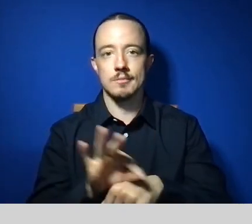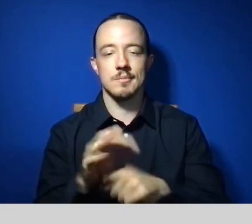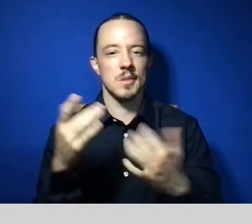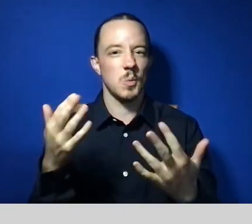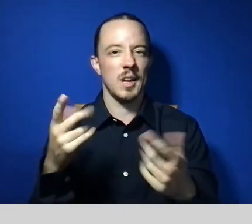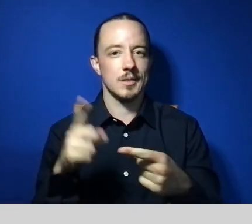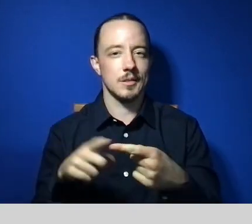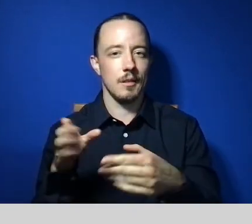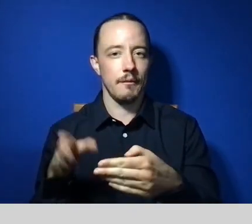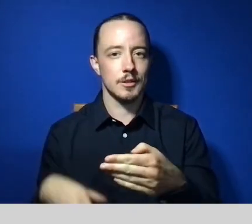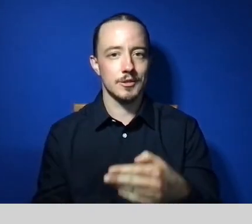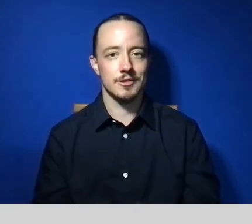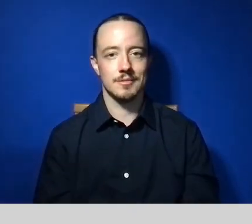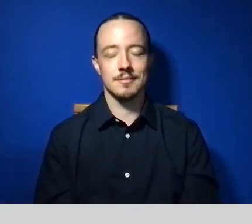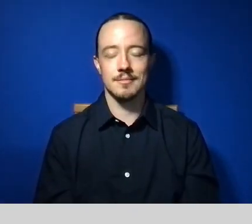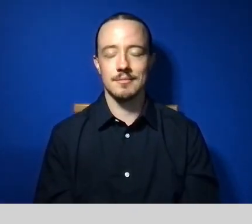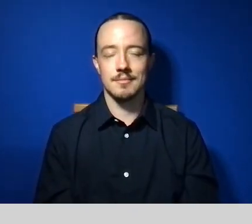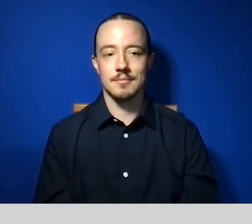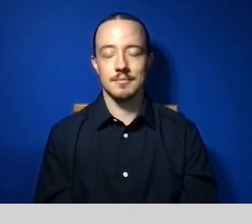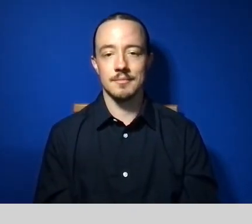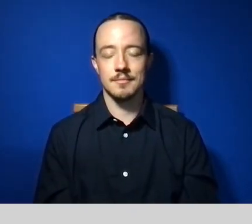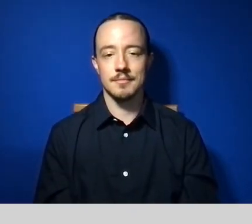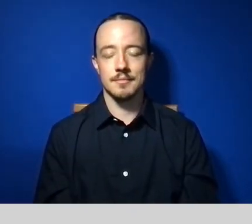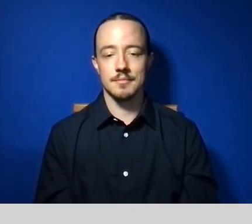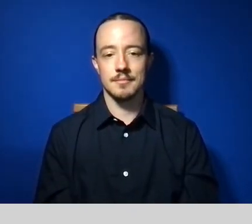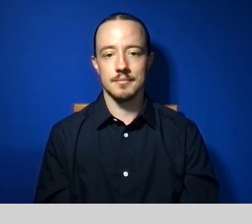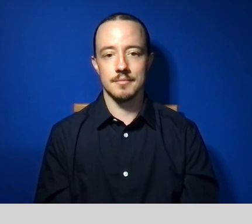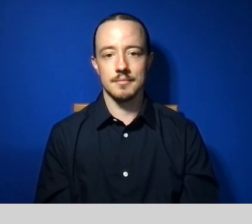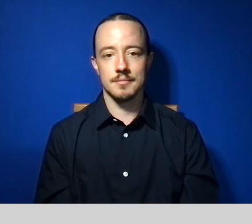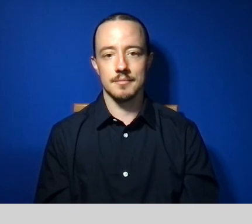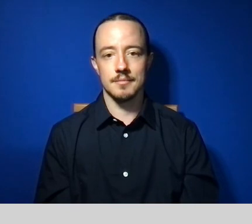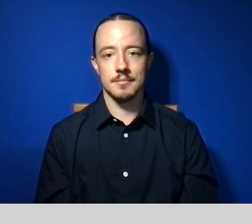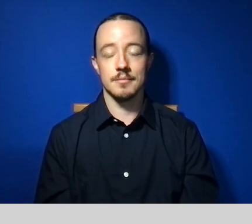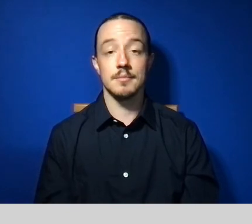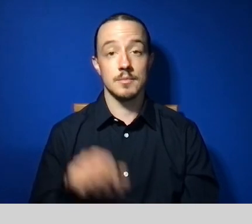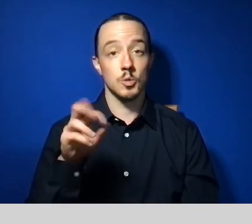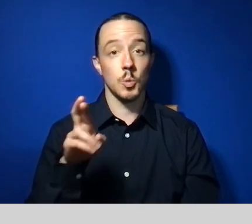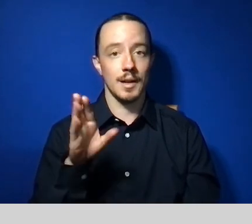I'll just wait till that's complete. Okay. Or I can stop it.